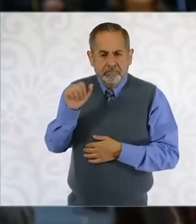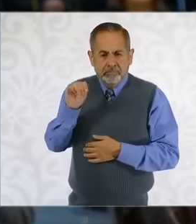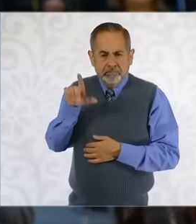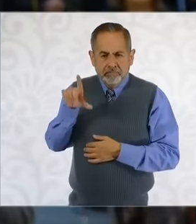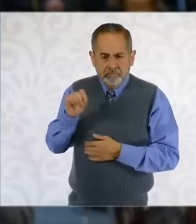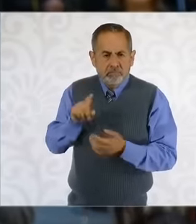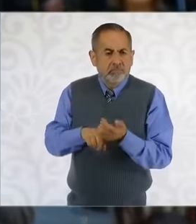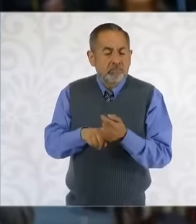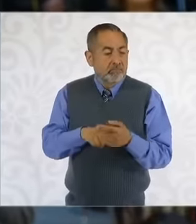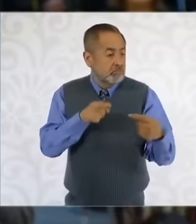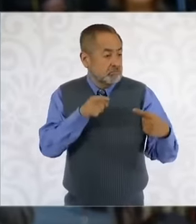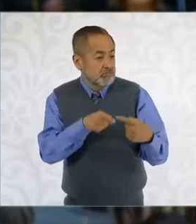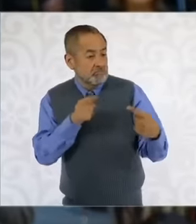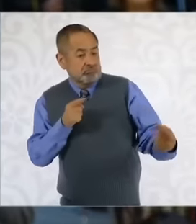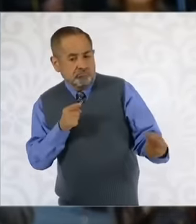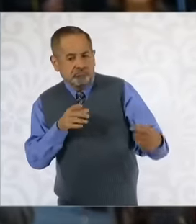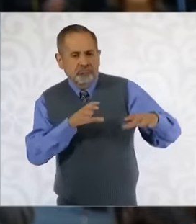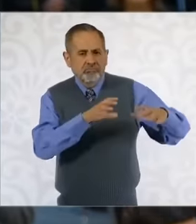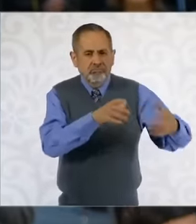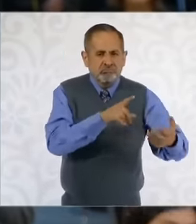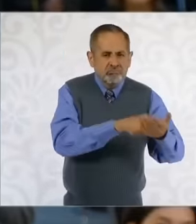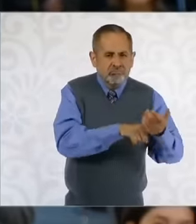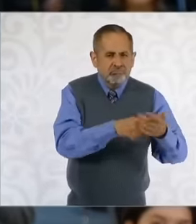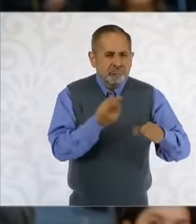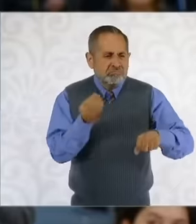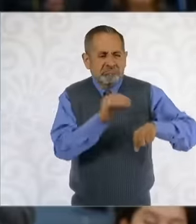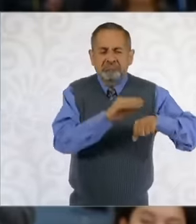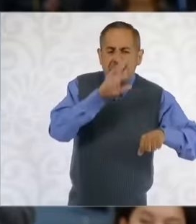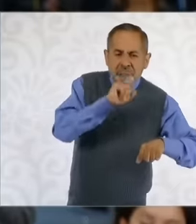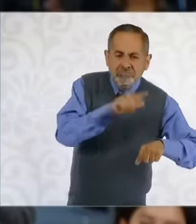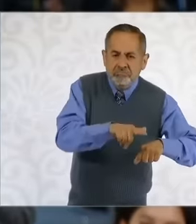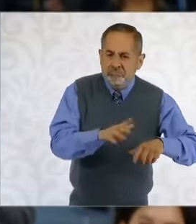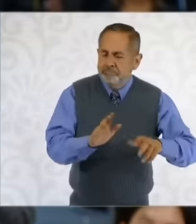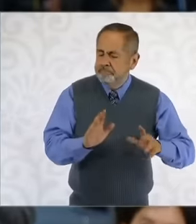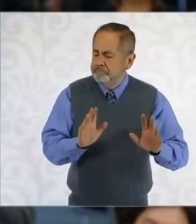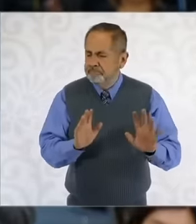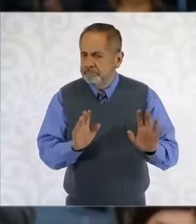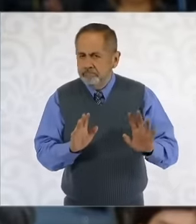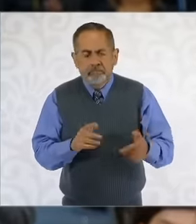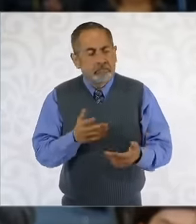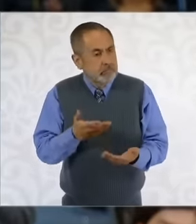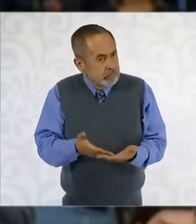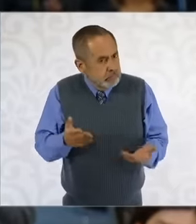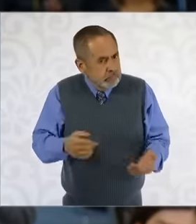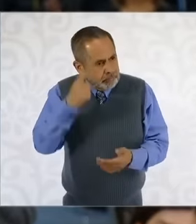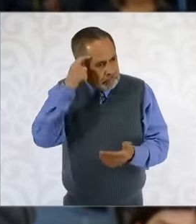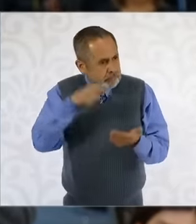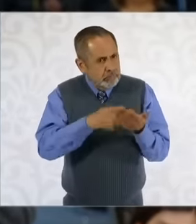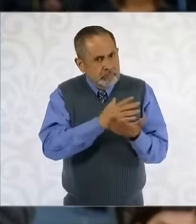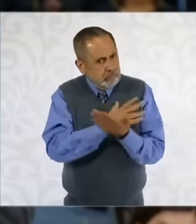the opposition was not behaving so badly I think that this opposition has already exceeded